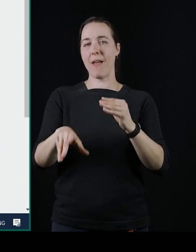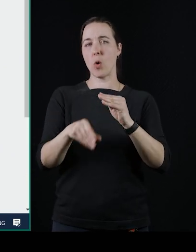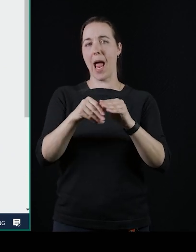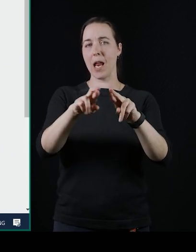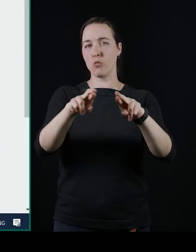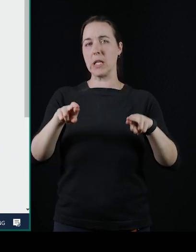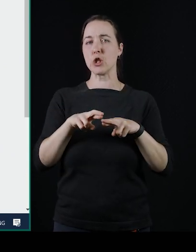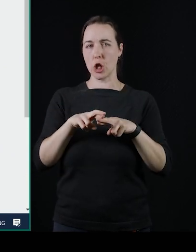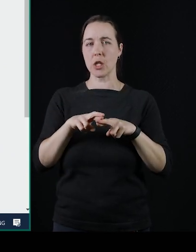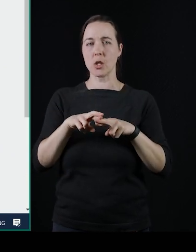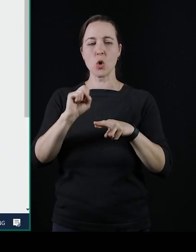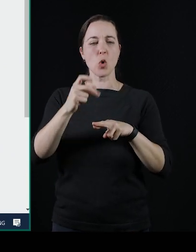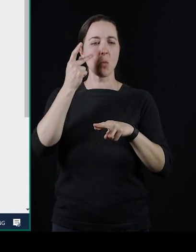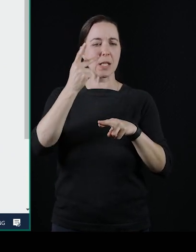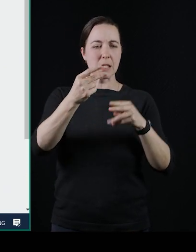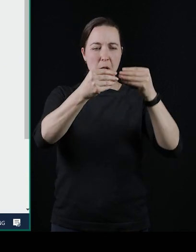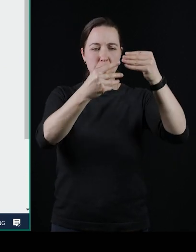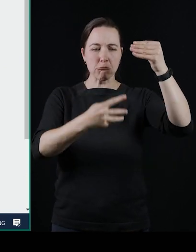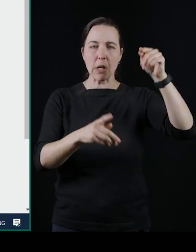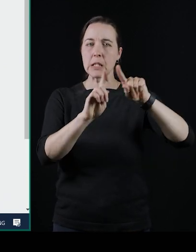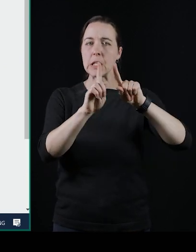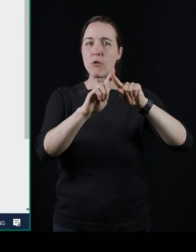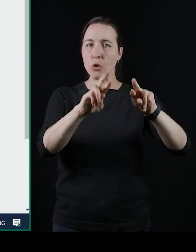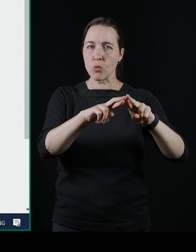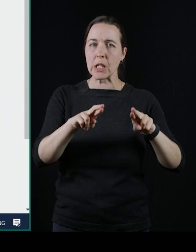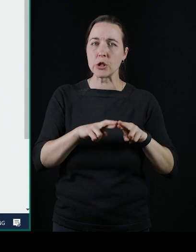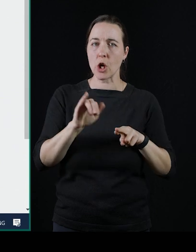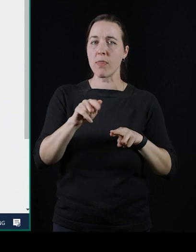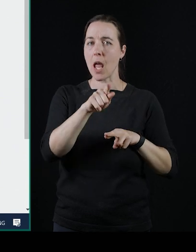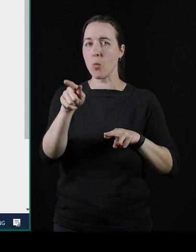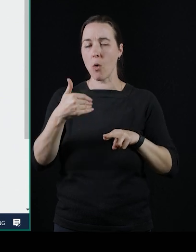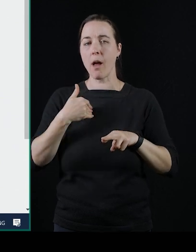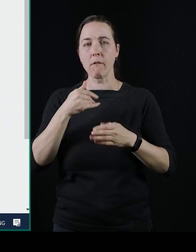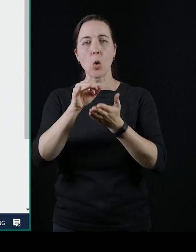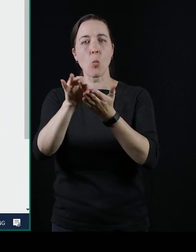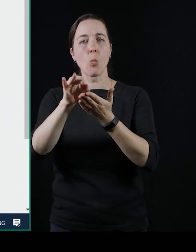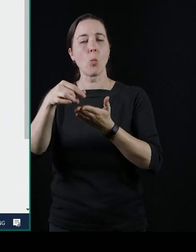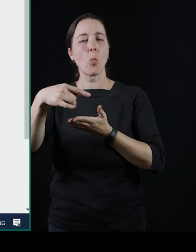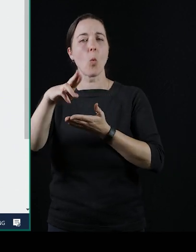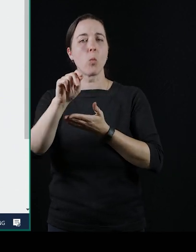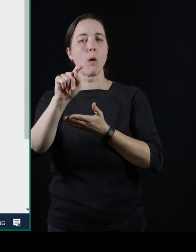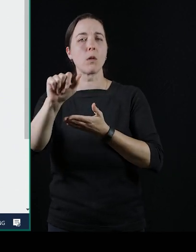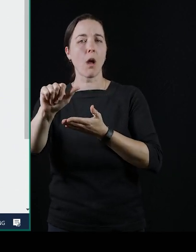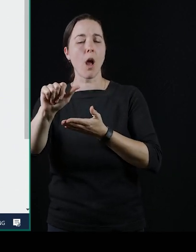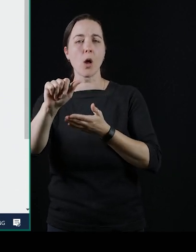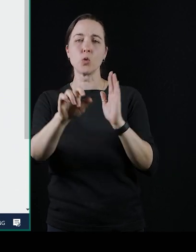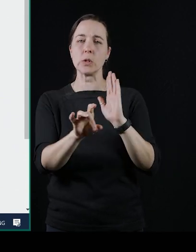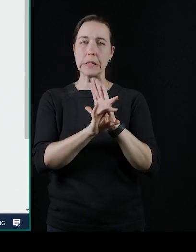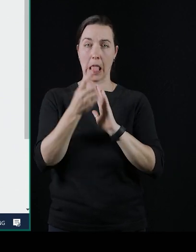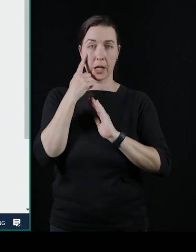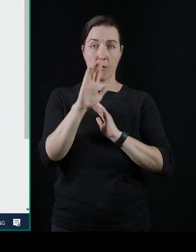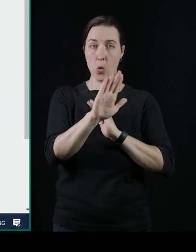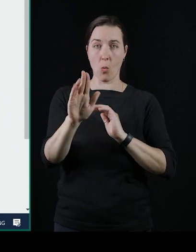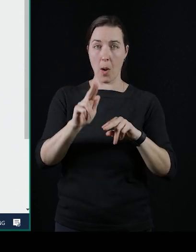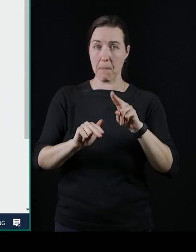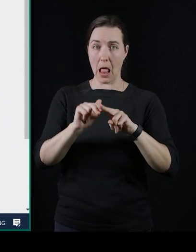so we can select here some of the agents that you have quota to select for your built, right?